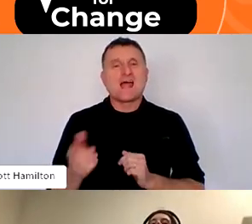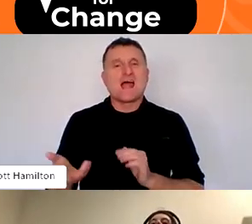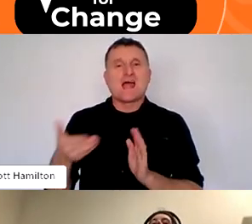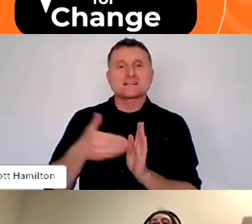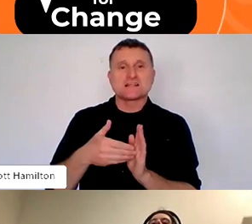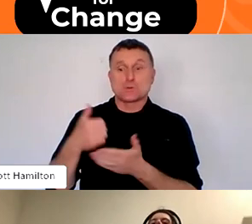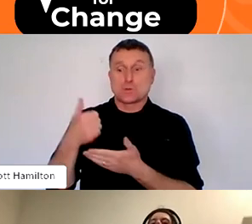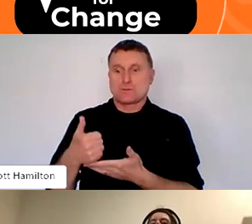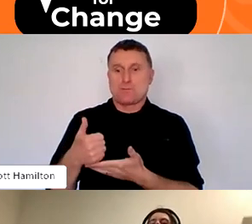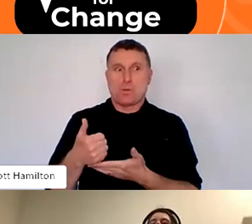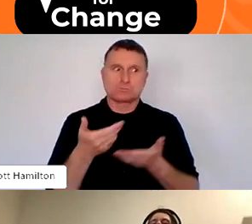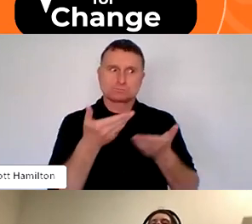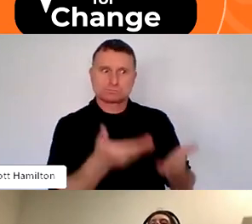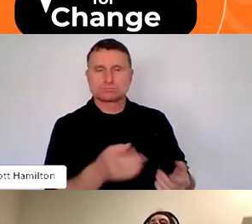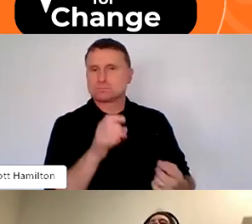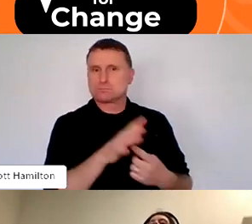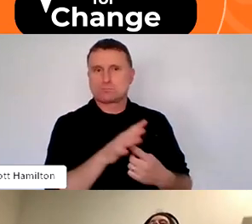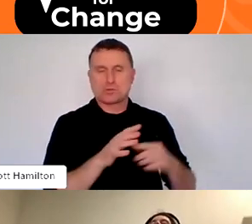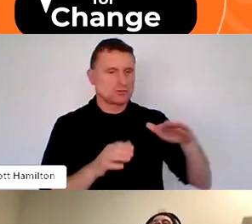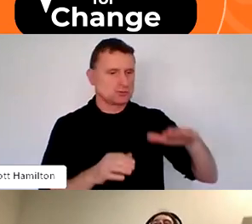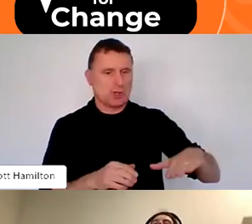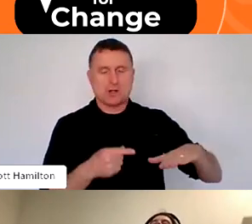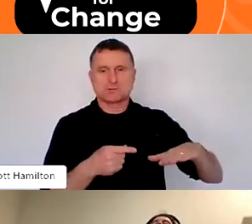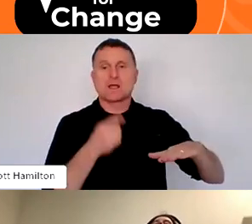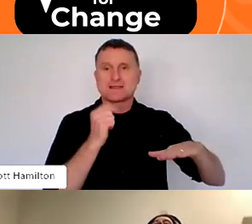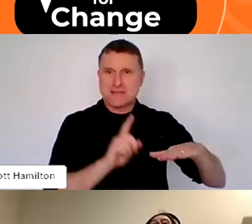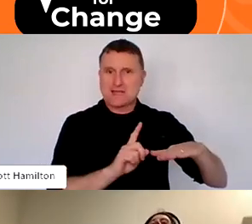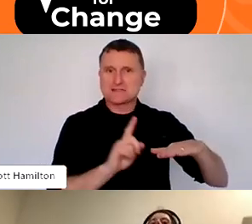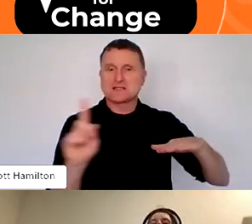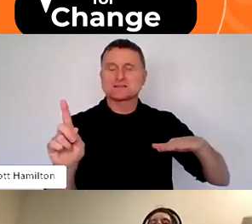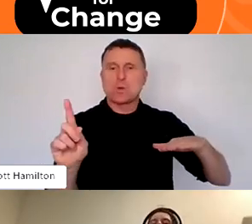a child being able to attend is not within the centre's control